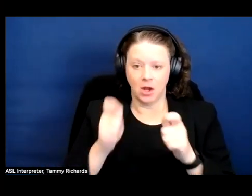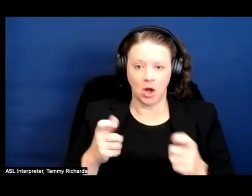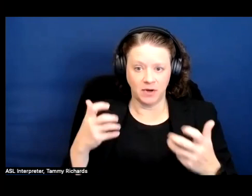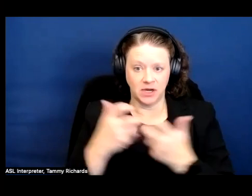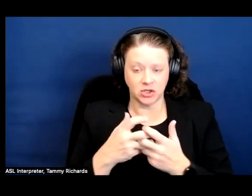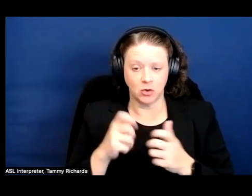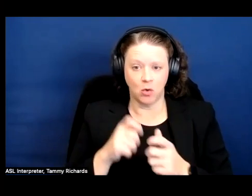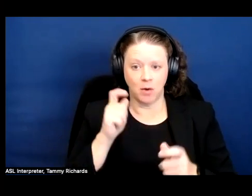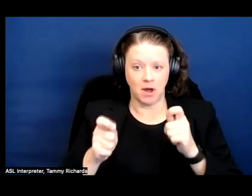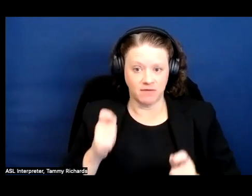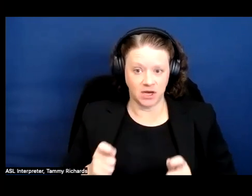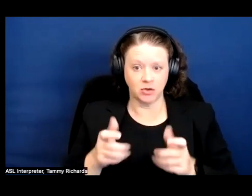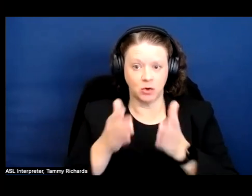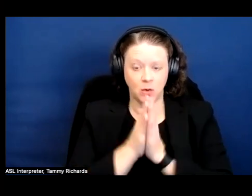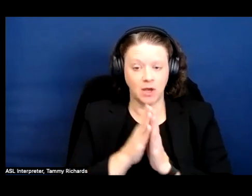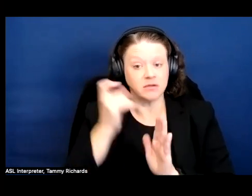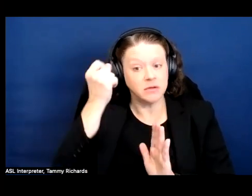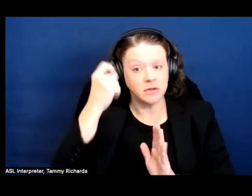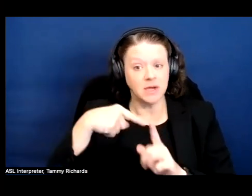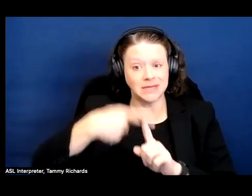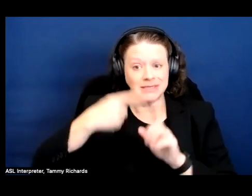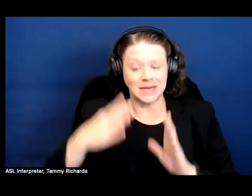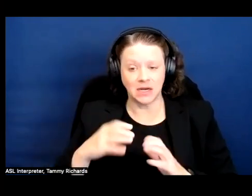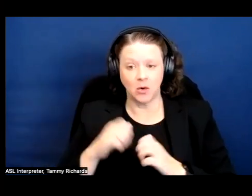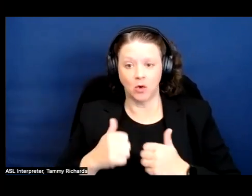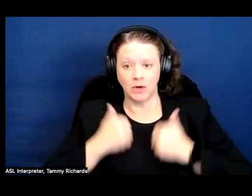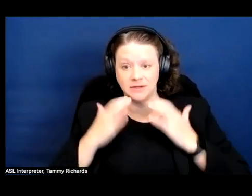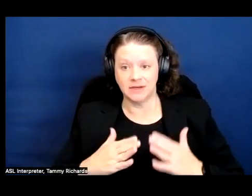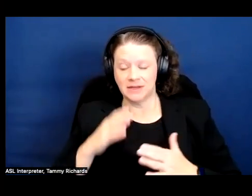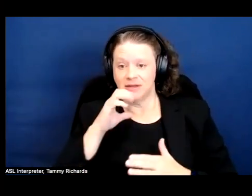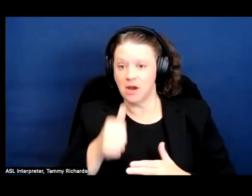on evidence that's so old it's not credible or on mere speculation or fear.